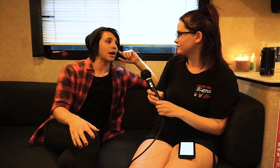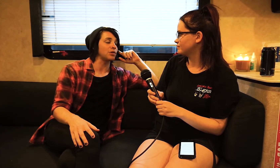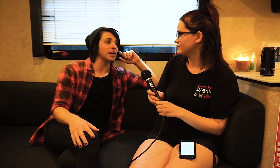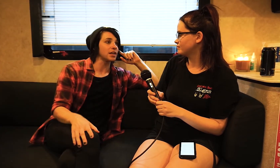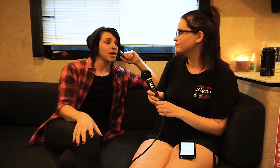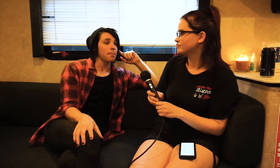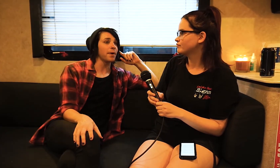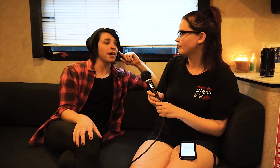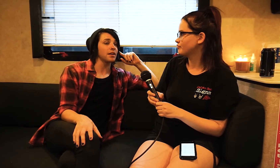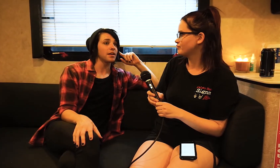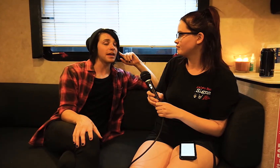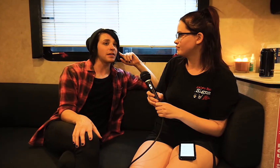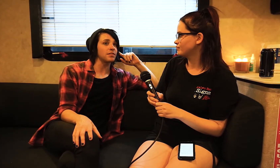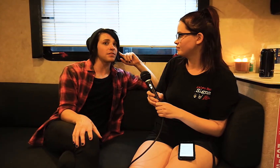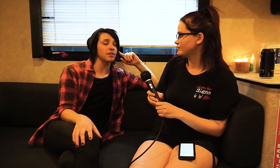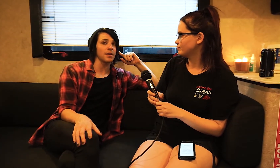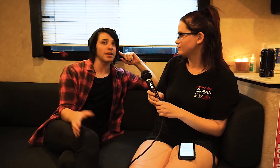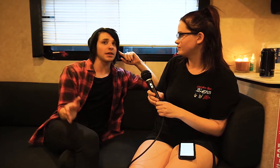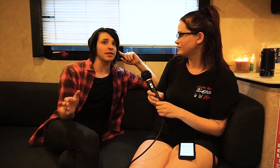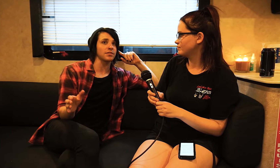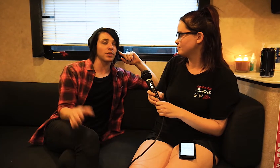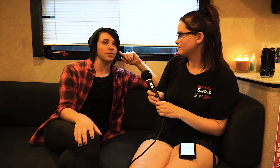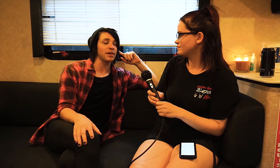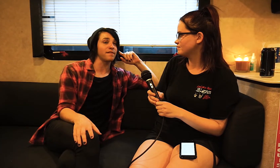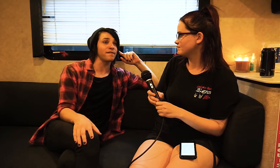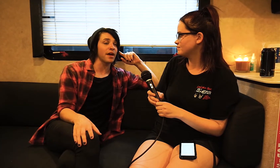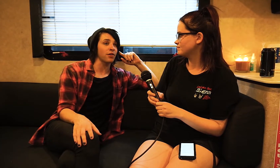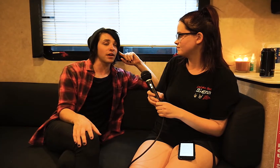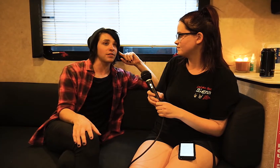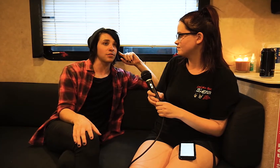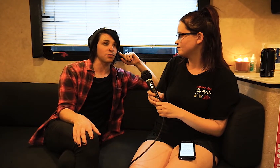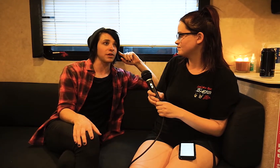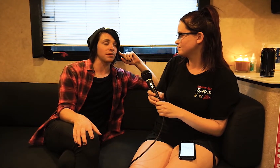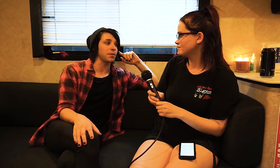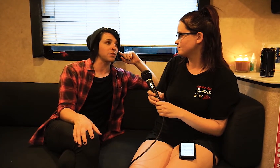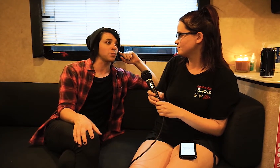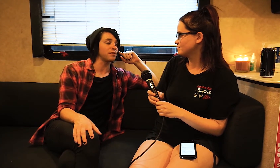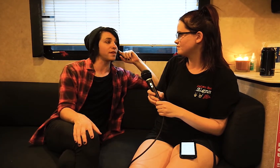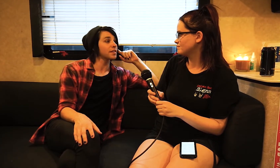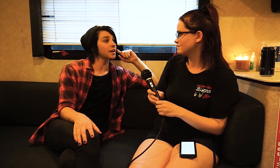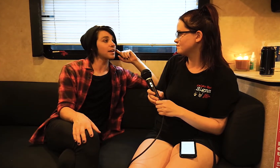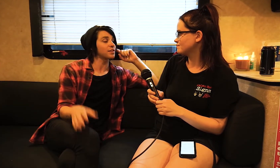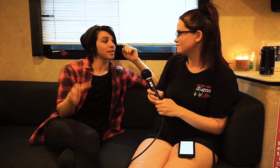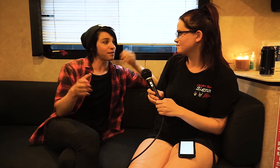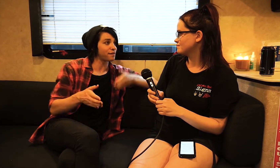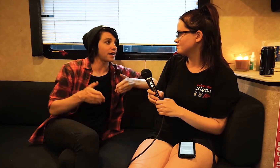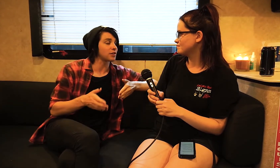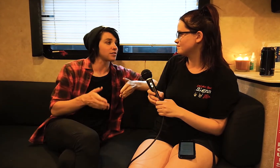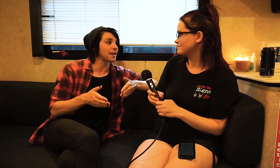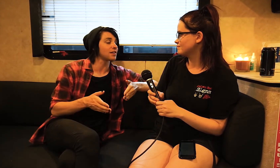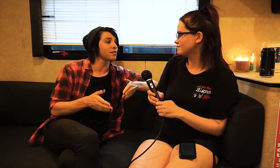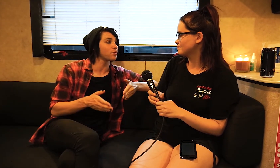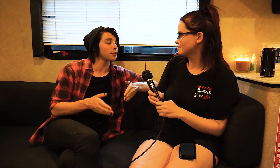but it also kind of just helps me as a kind of therapeutic outlet but it is I mean it is going to be a very surreal and bittersweet feeling at the final date of warped tour